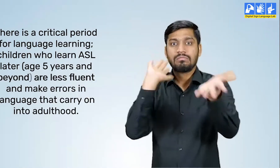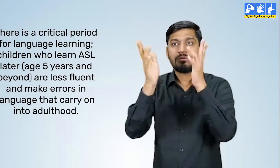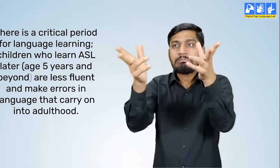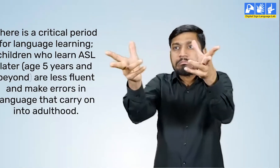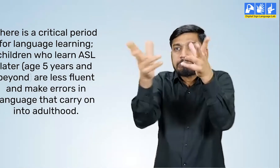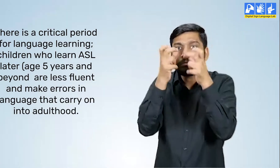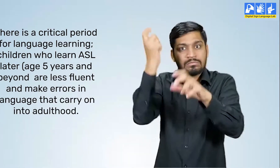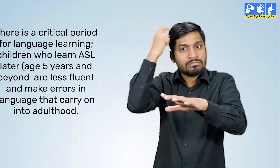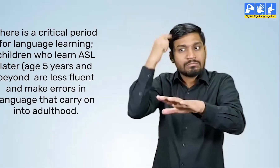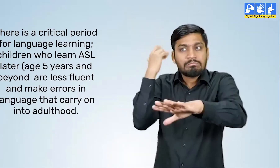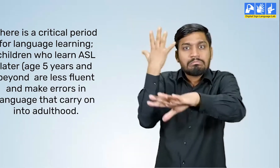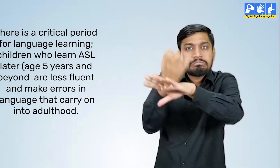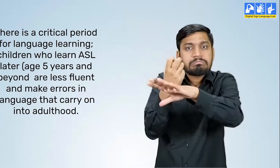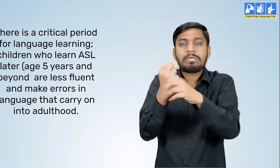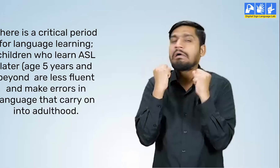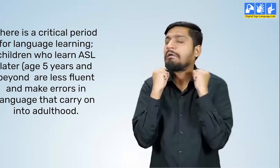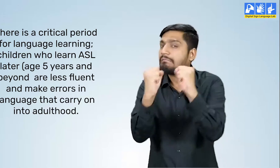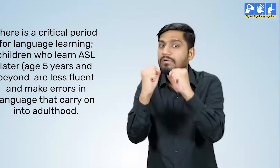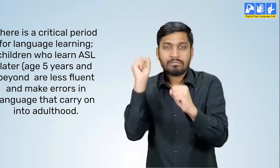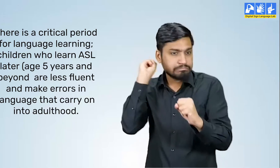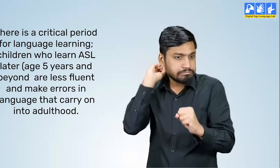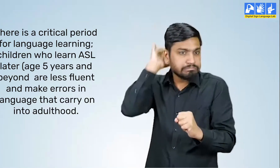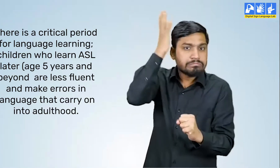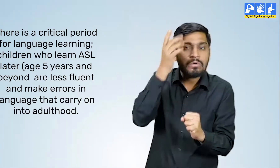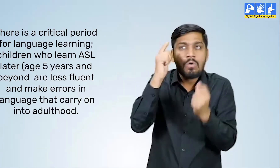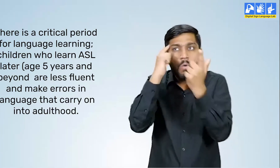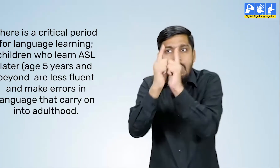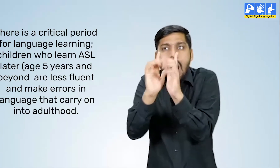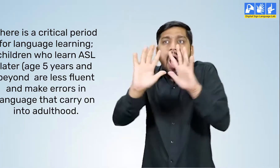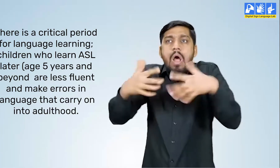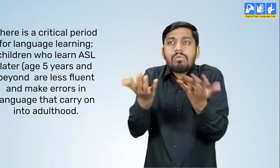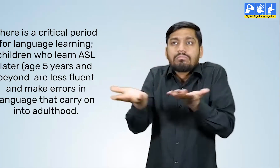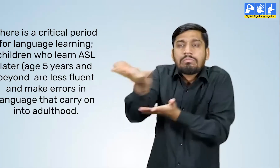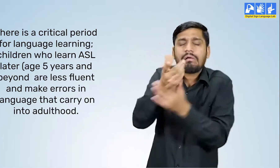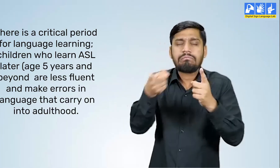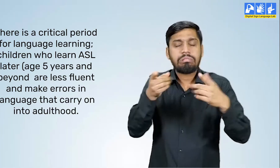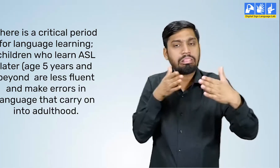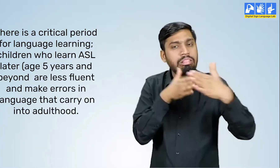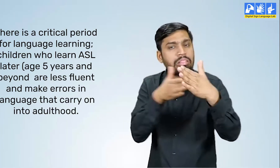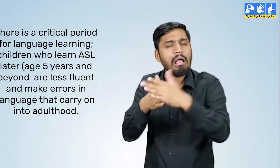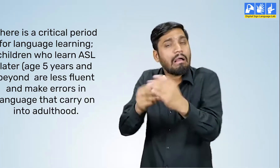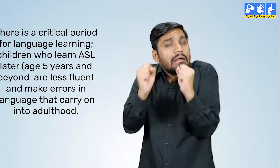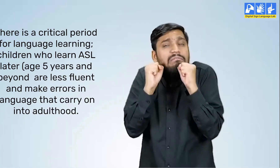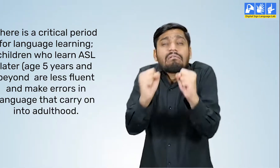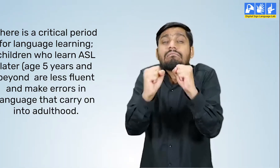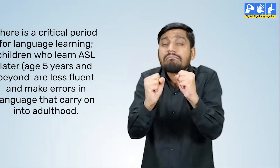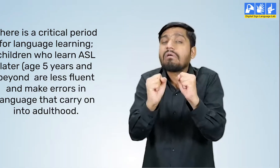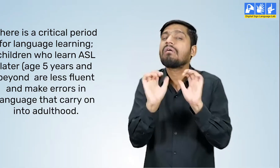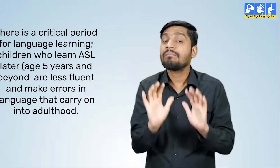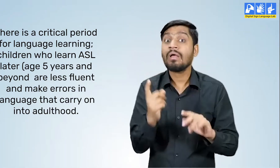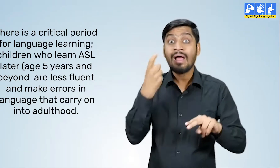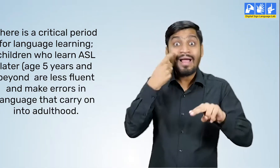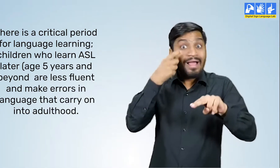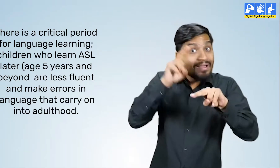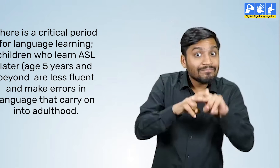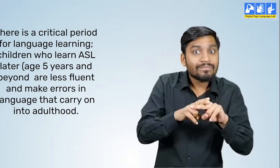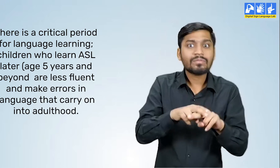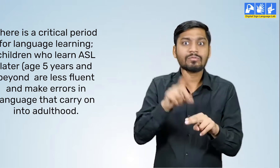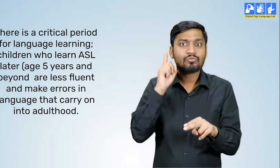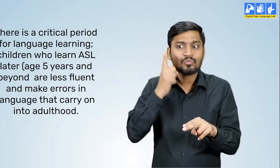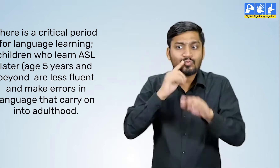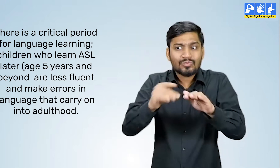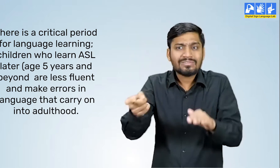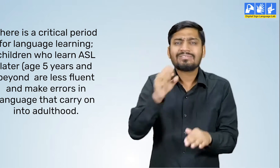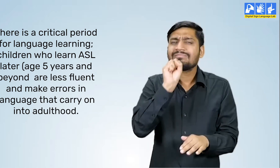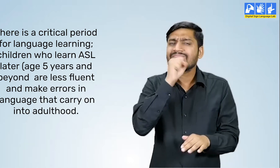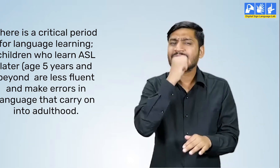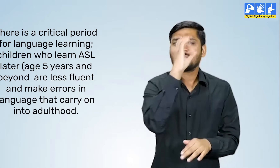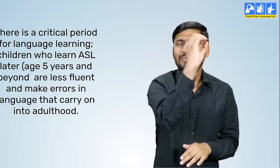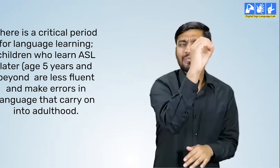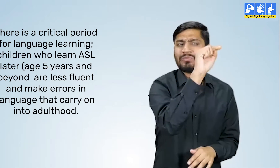are less fluent and more likely to make errors in language, facing greater challenges in life than those who acquire a language before the age of 5 years.